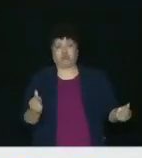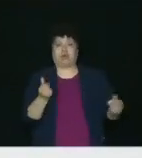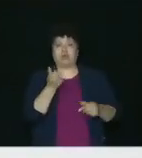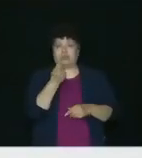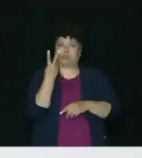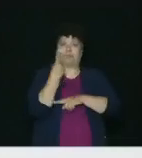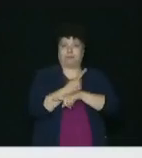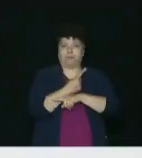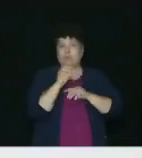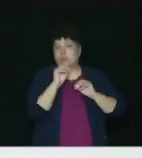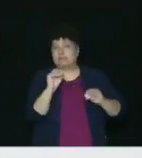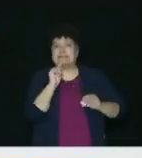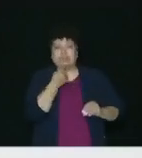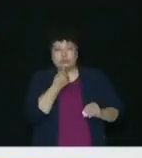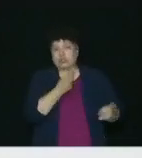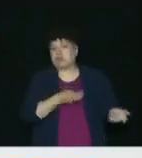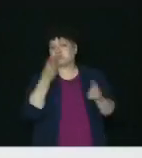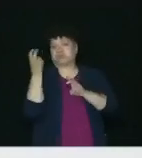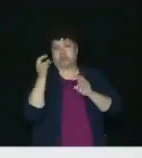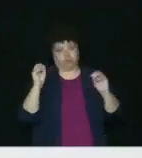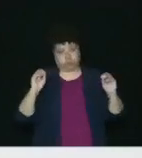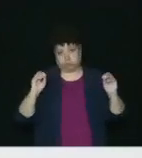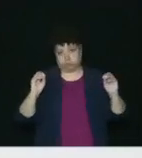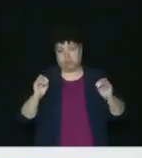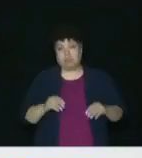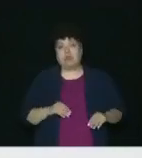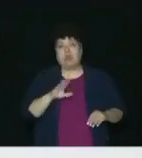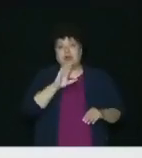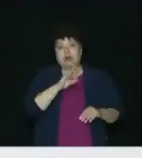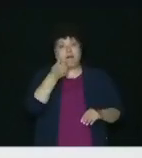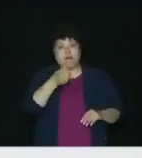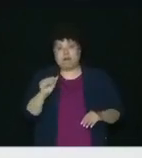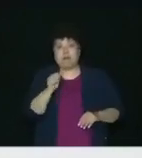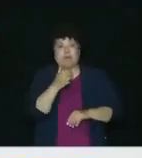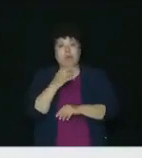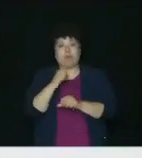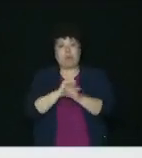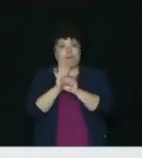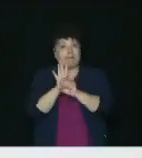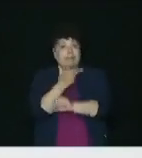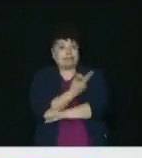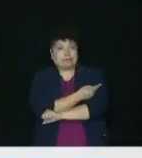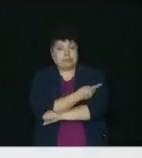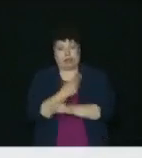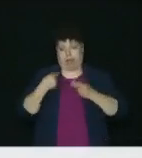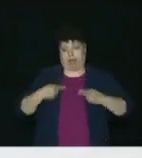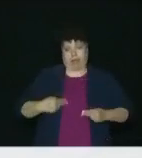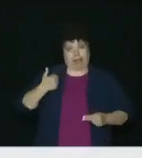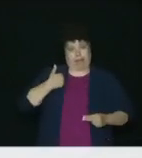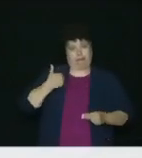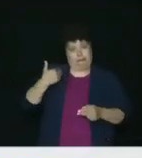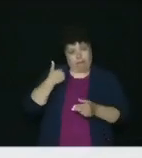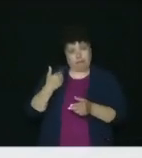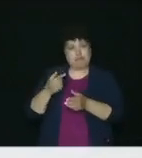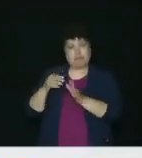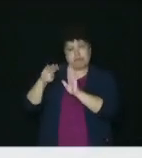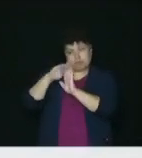MODERATE WITH NO SERIOUS ADVERSE